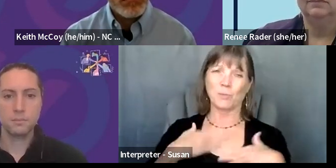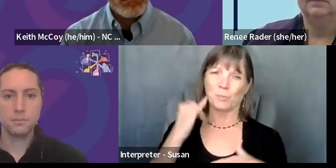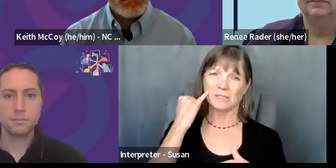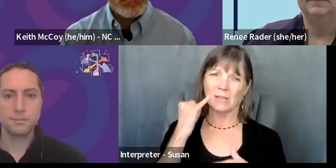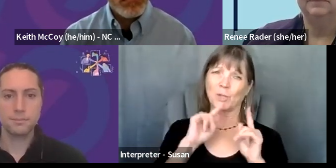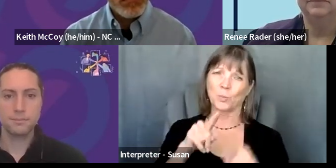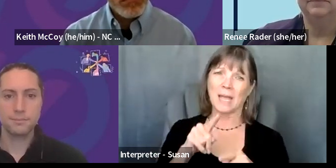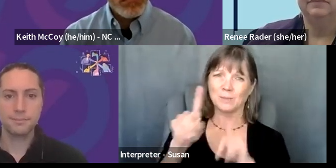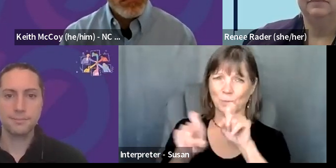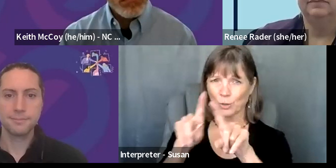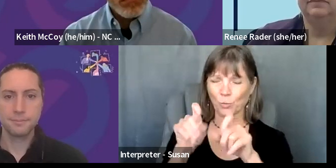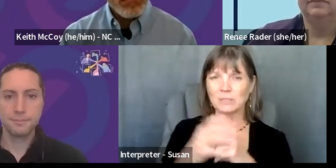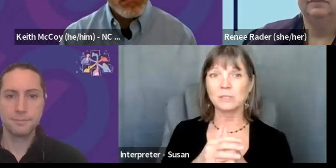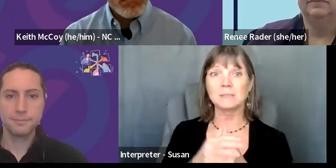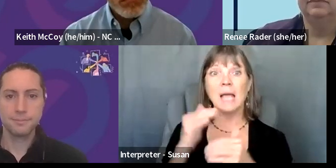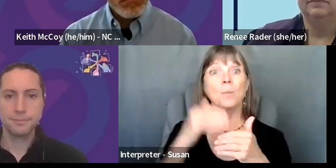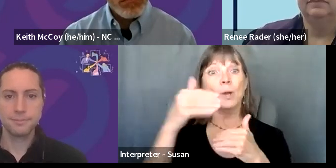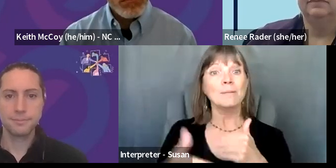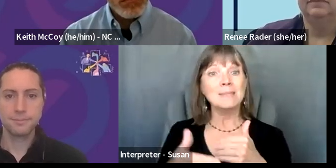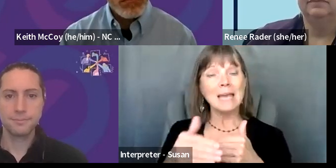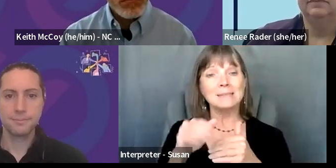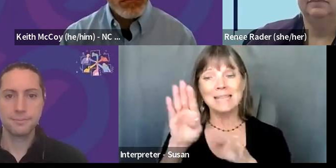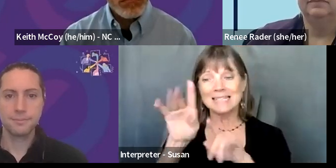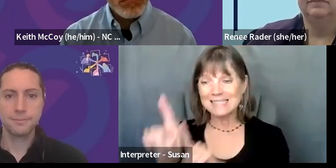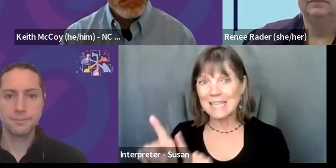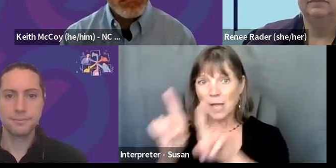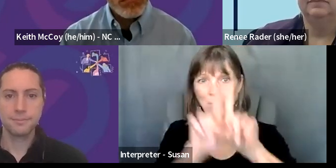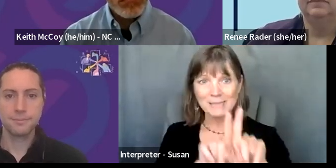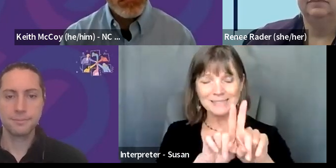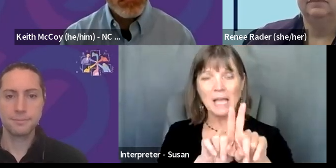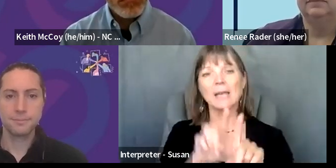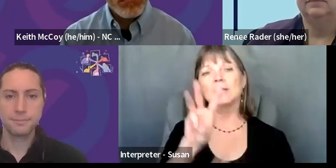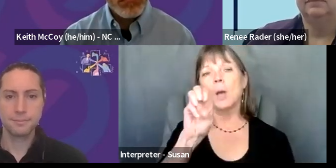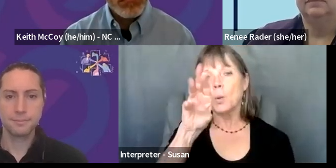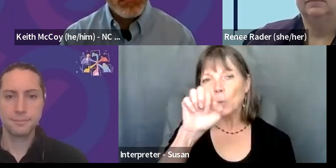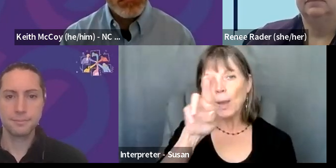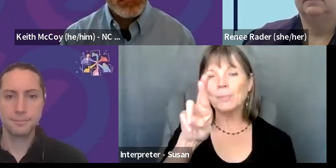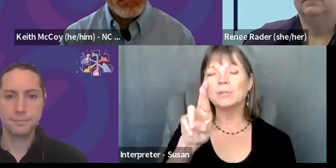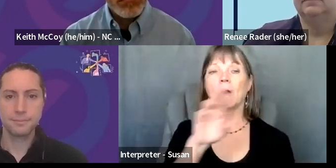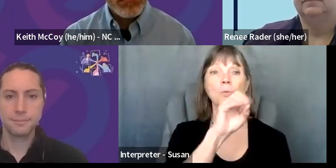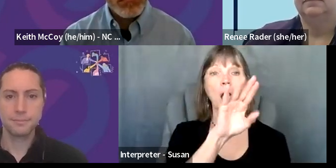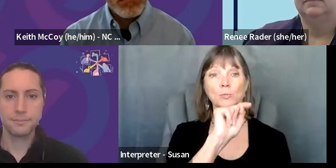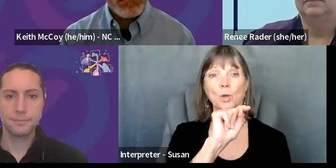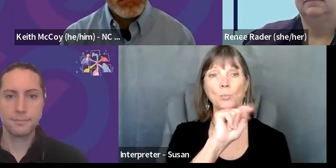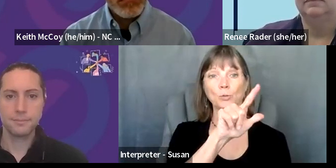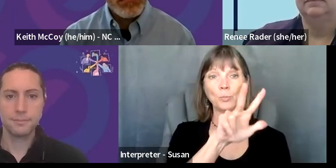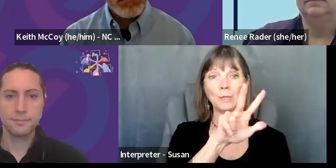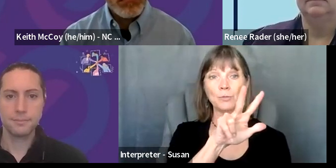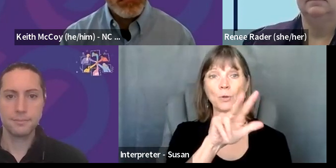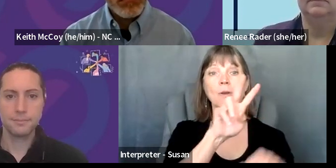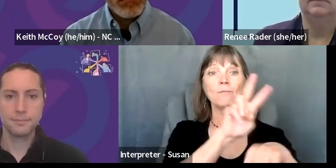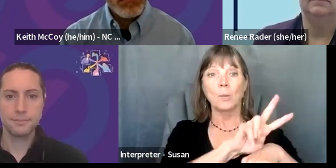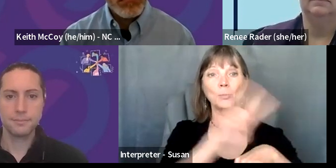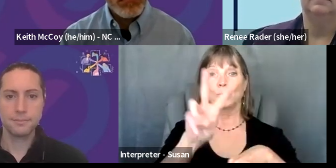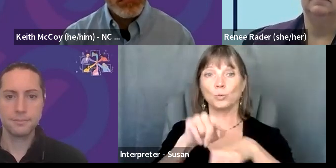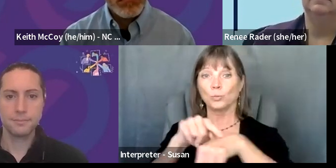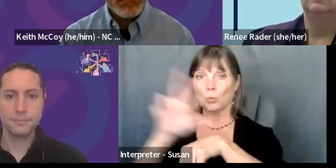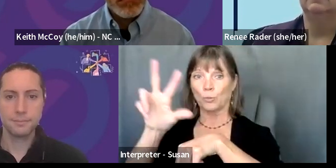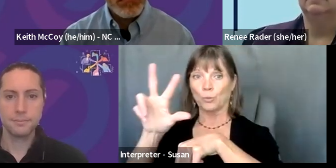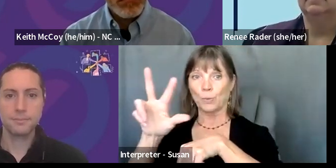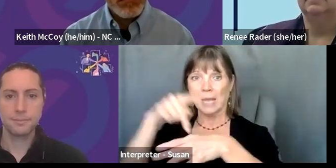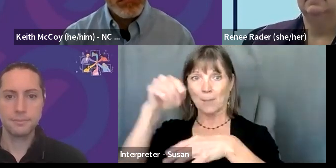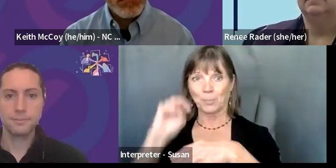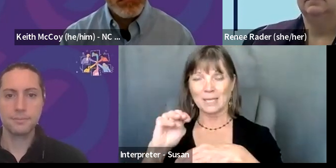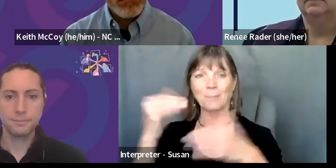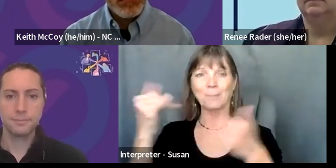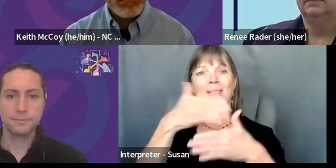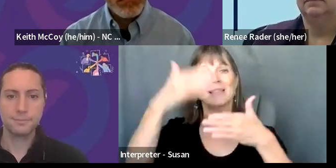Strategy Planning Office: Our next side by side. Webinar is scheduled for October, the twenty third from two to three Pm. This concludes our Webinar for today. Thank you for attending.